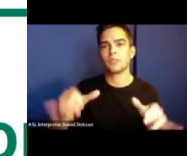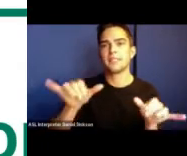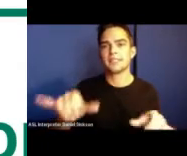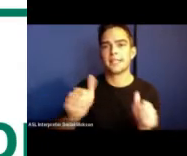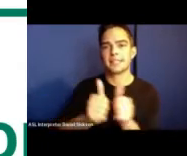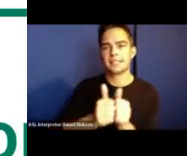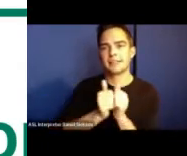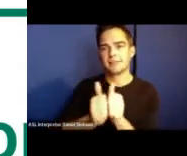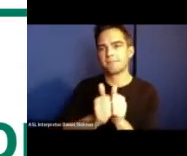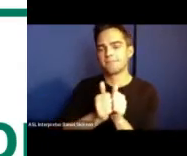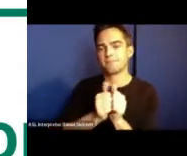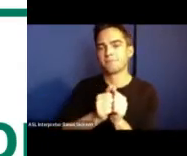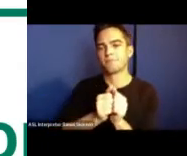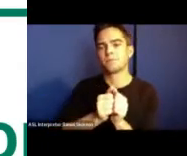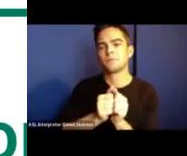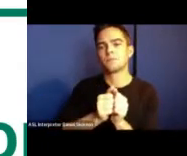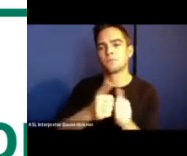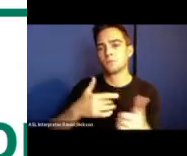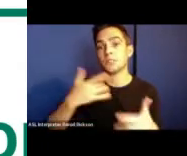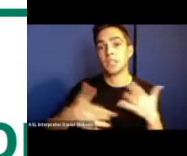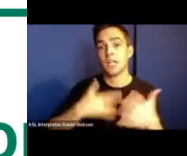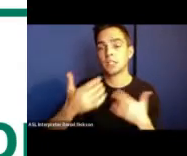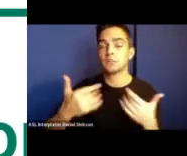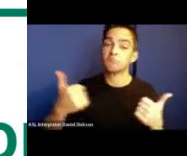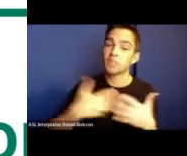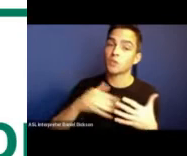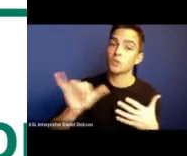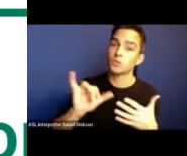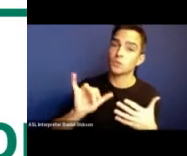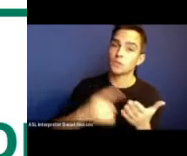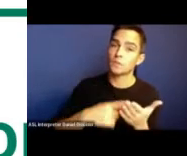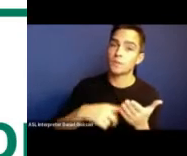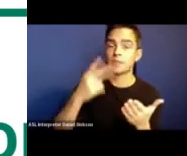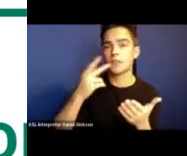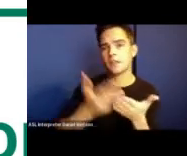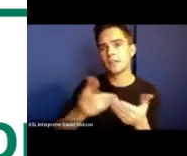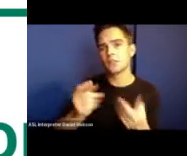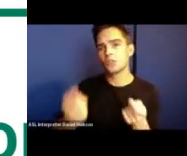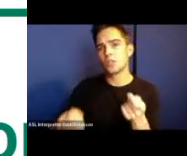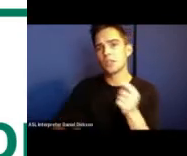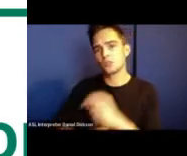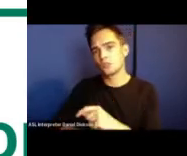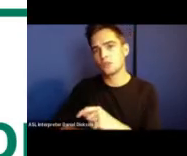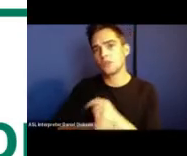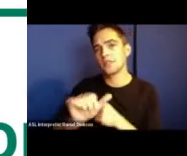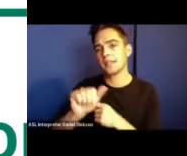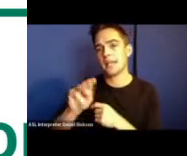exciting, in some time scary to see how things have changed. As Amy mentioned, there was a time